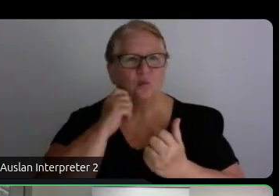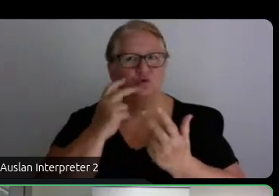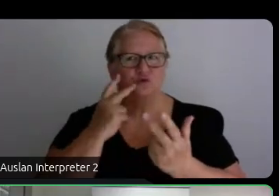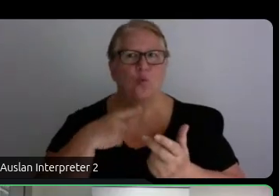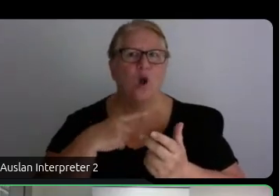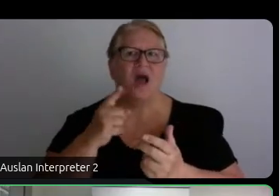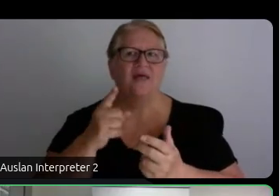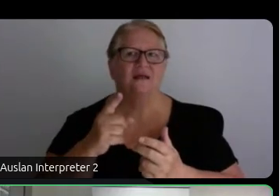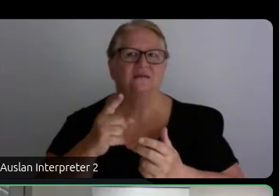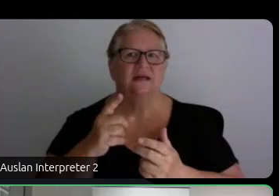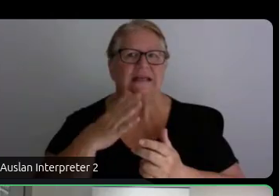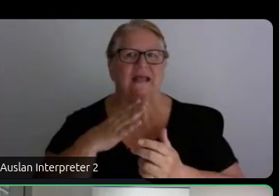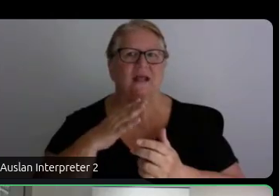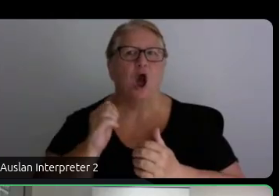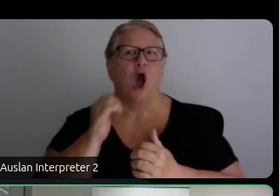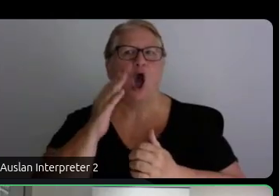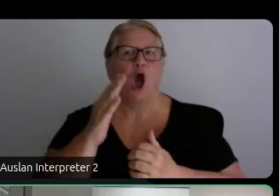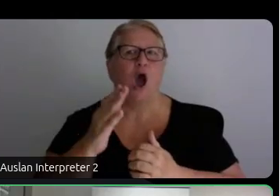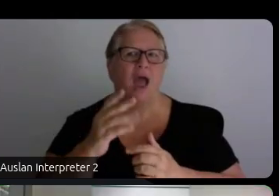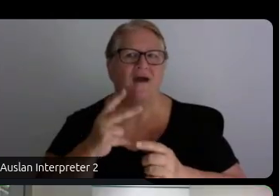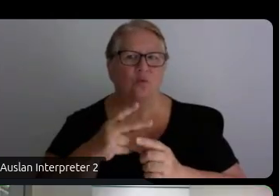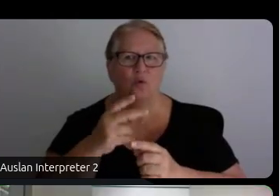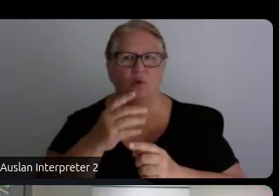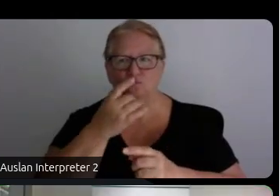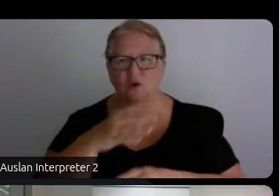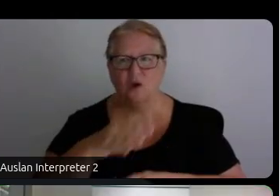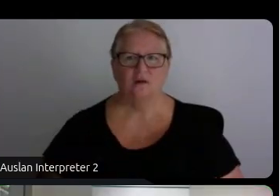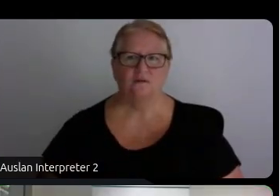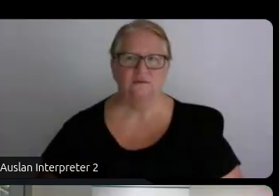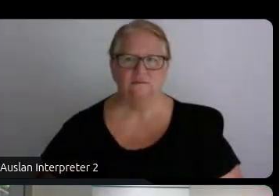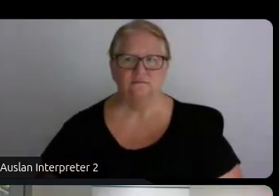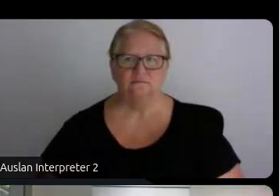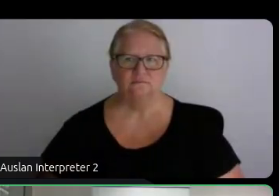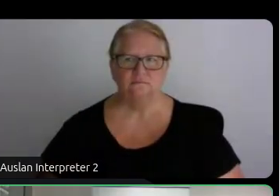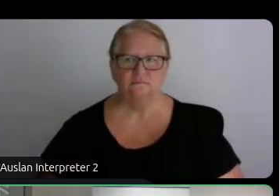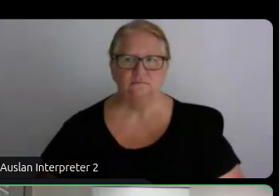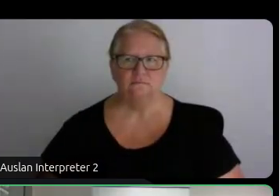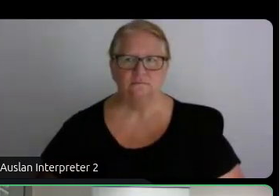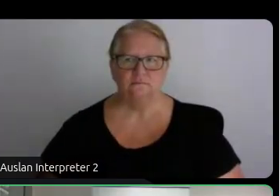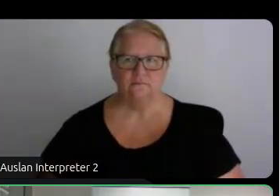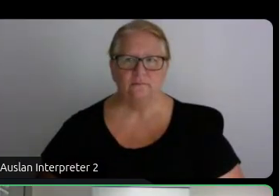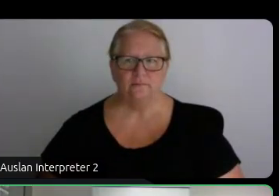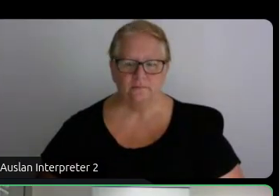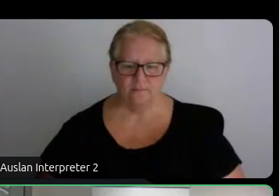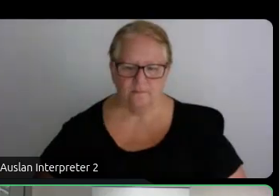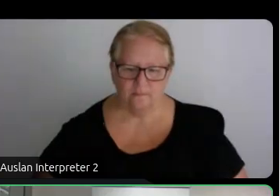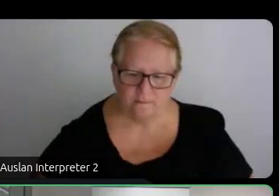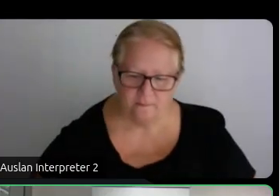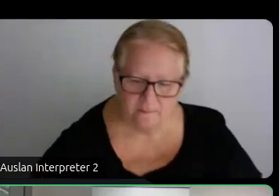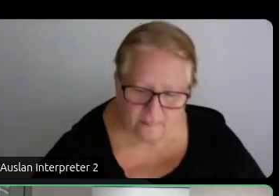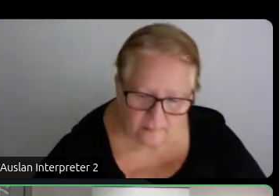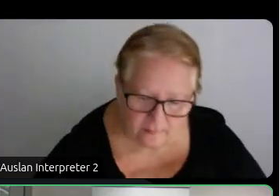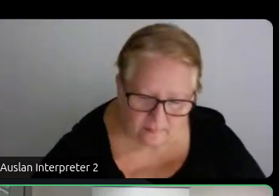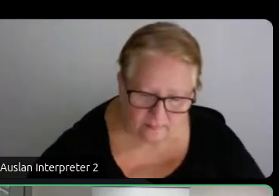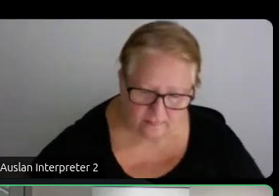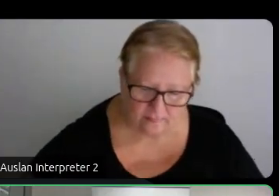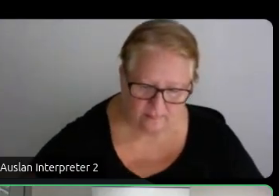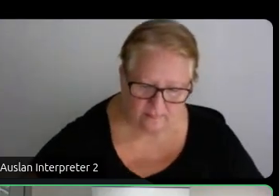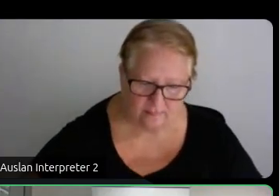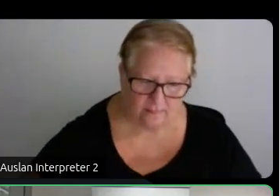higher than a child of a similar age. Okay. Uh, one more further to my question before about